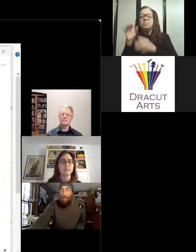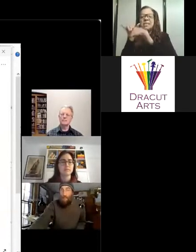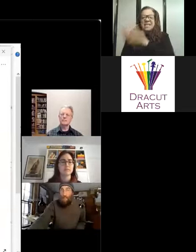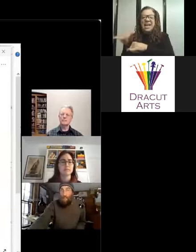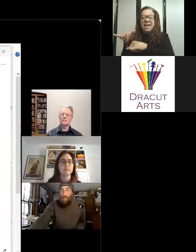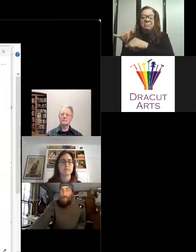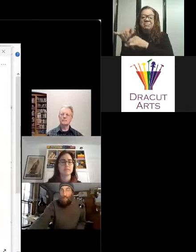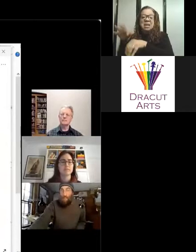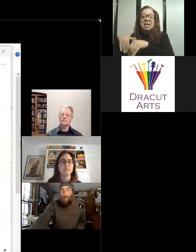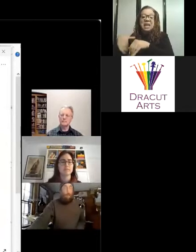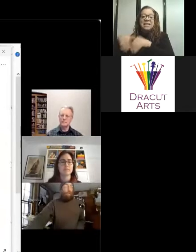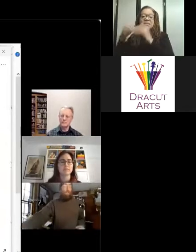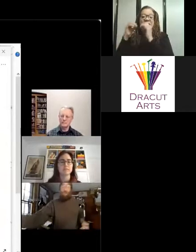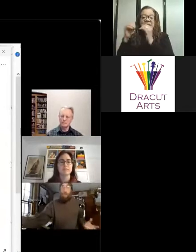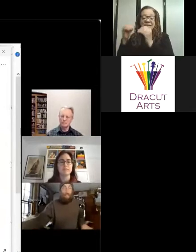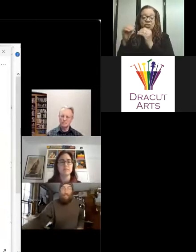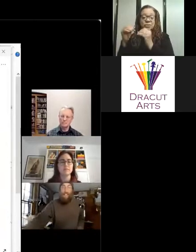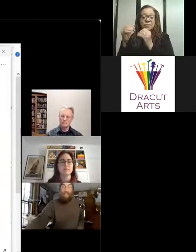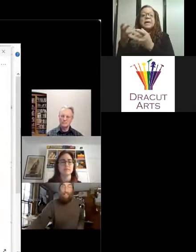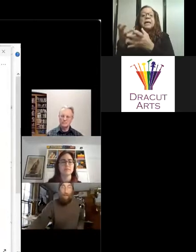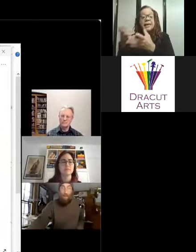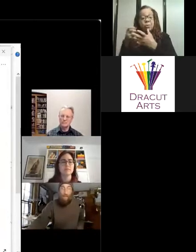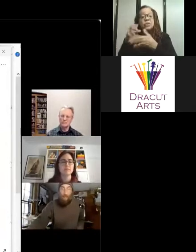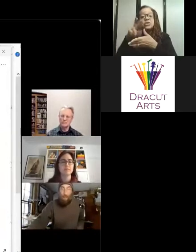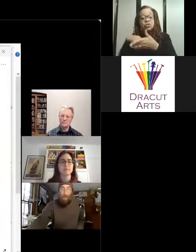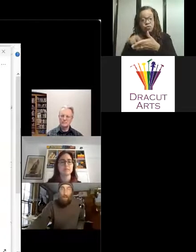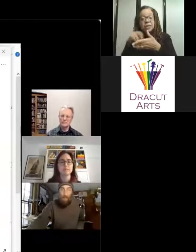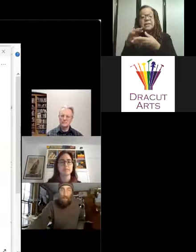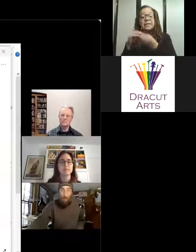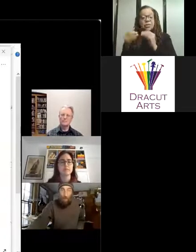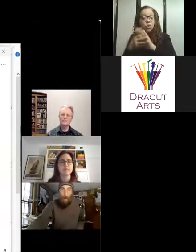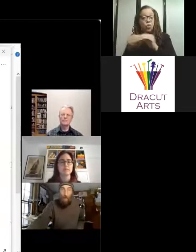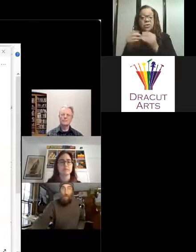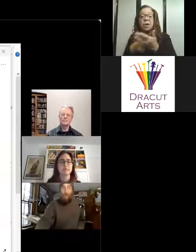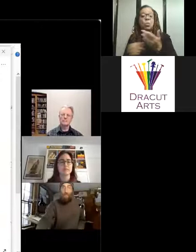because he wants to read these texts about what's going on in the wider world,